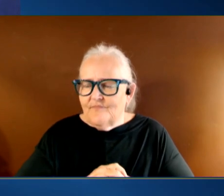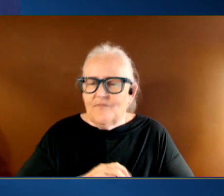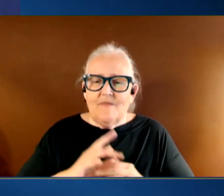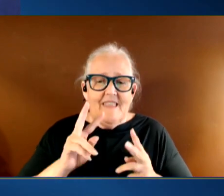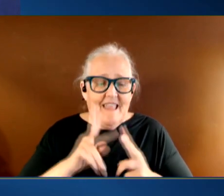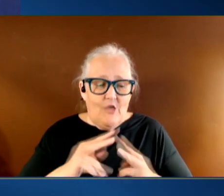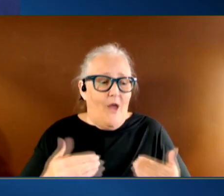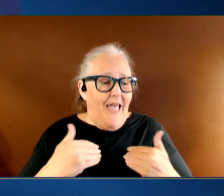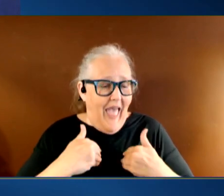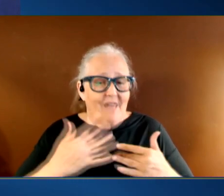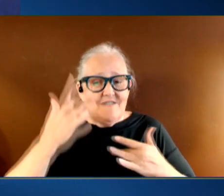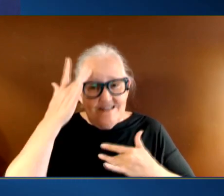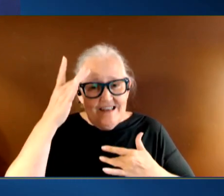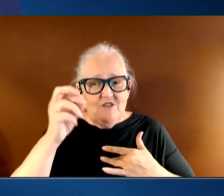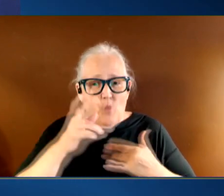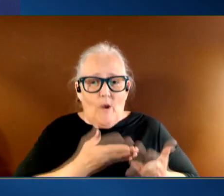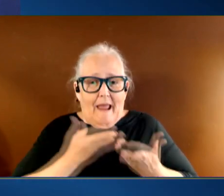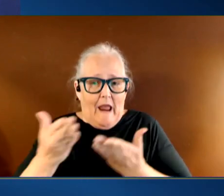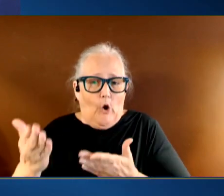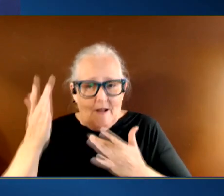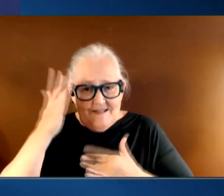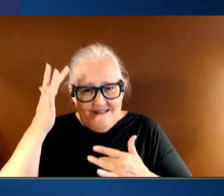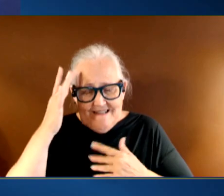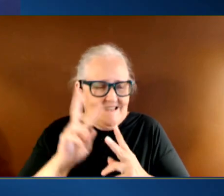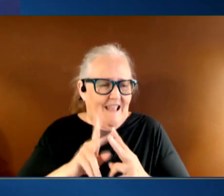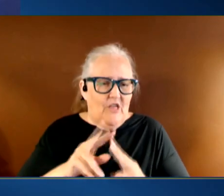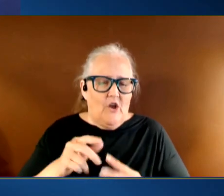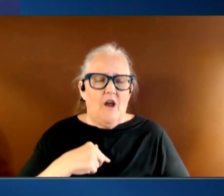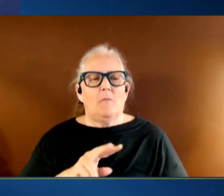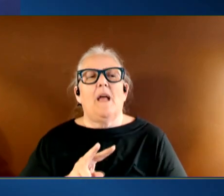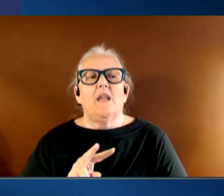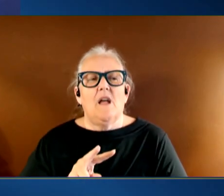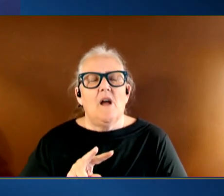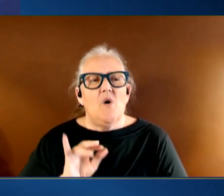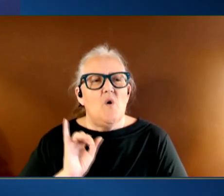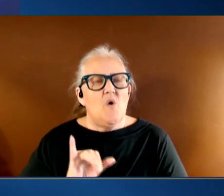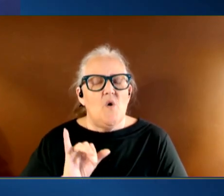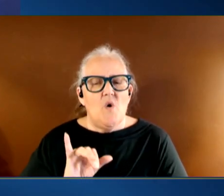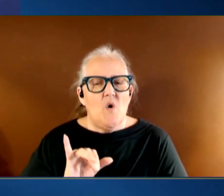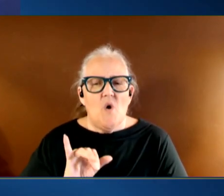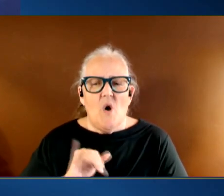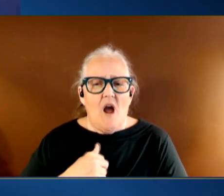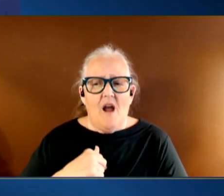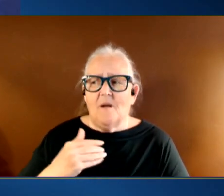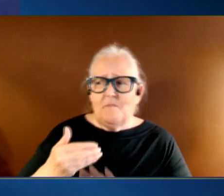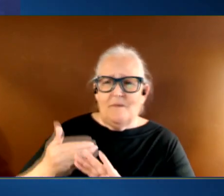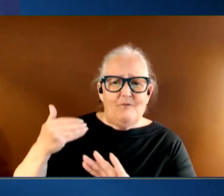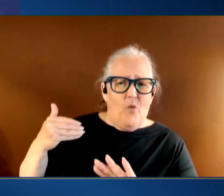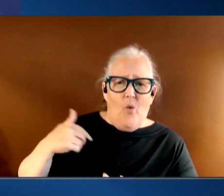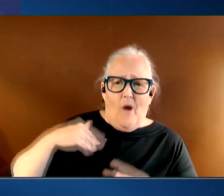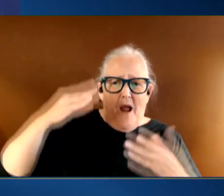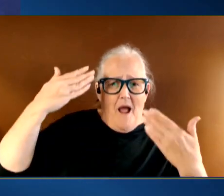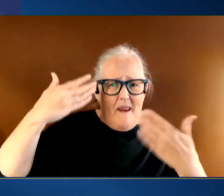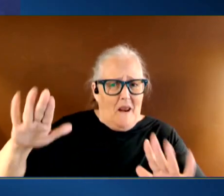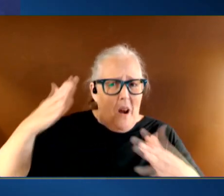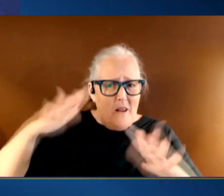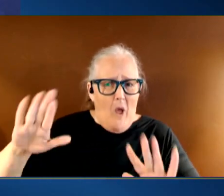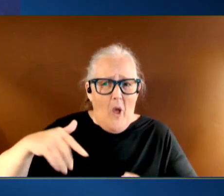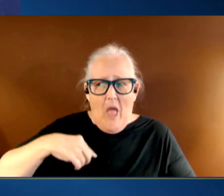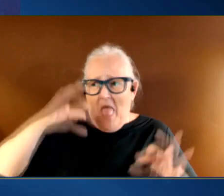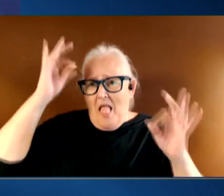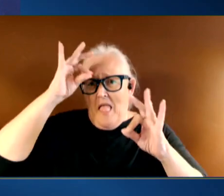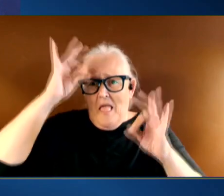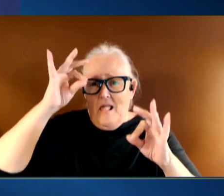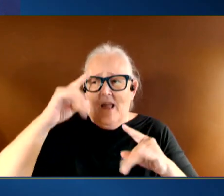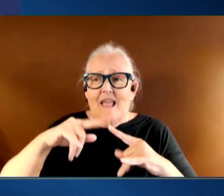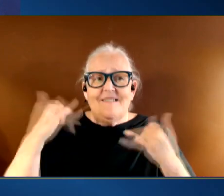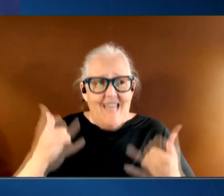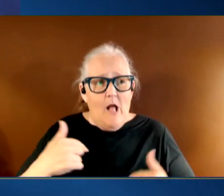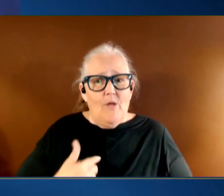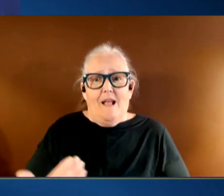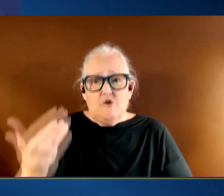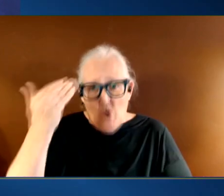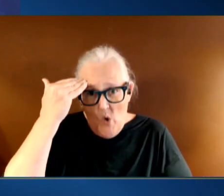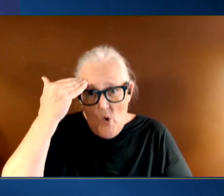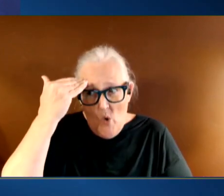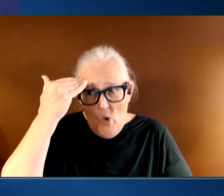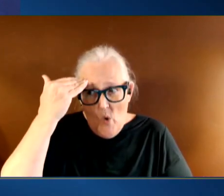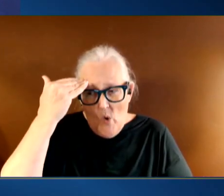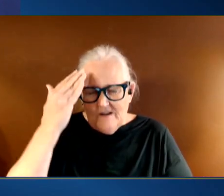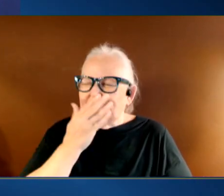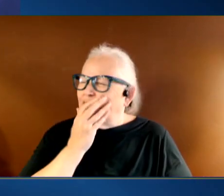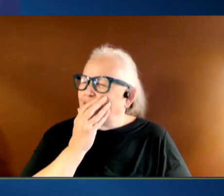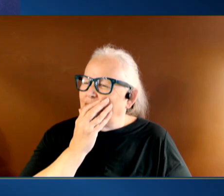I felt like I just didn't know -- and I felt like because I had the knowledge, I shouldn't gamble.